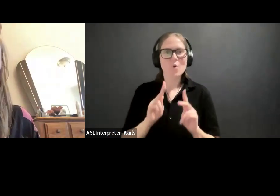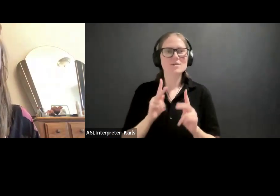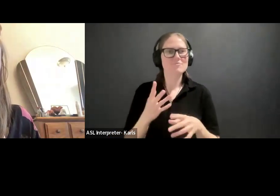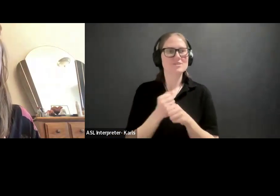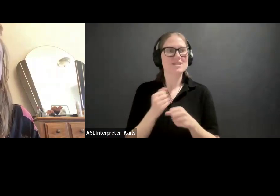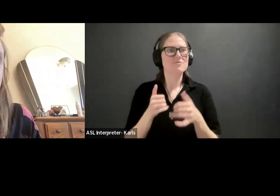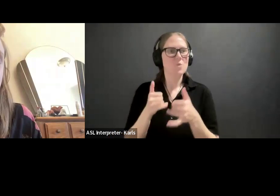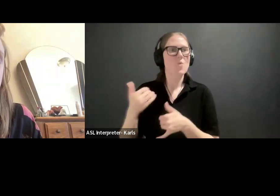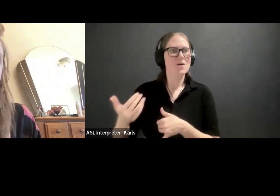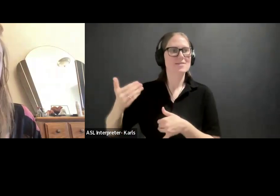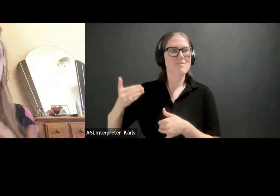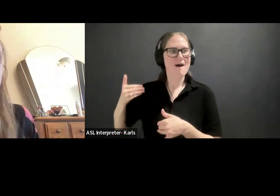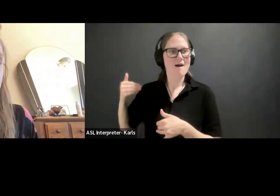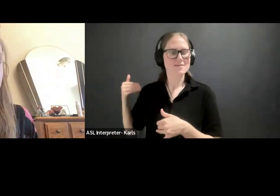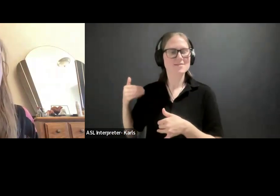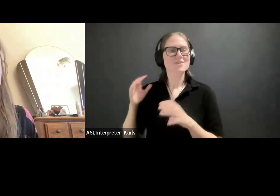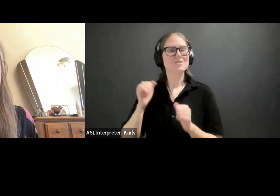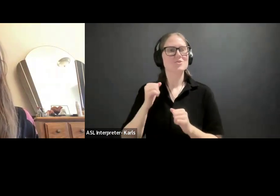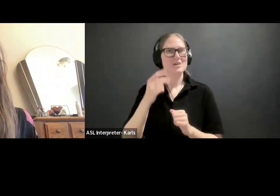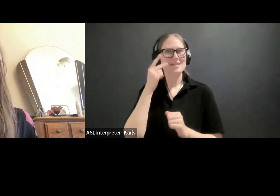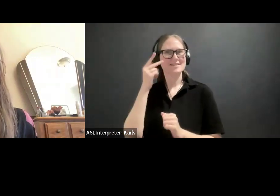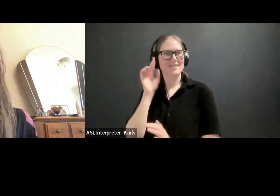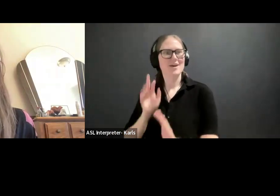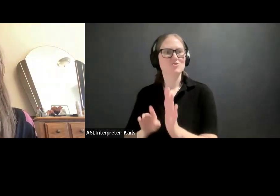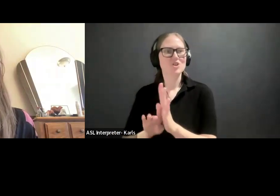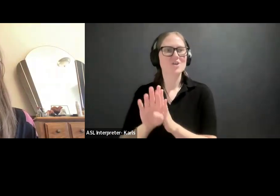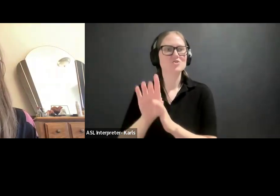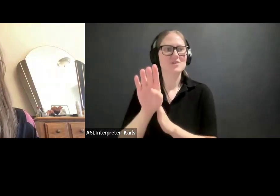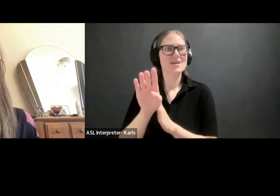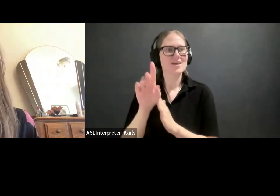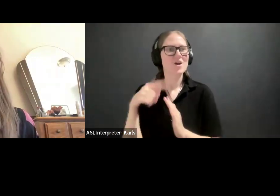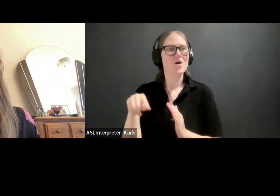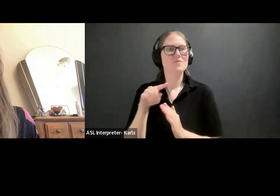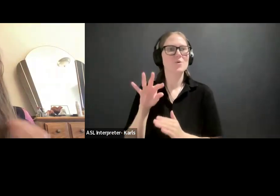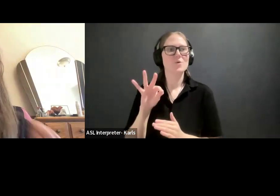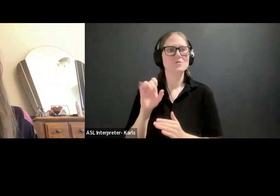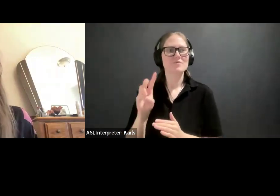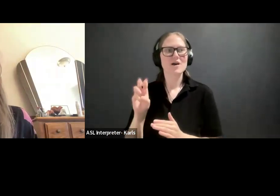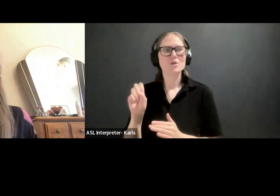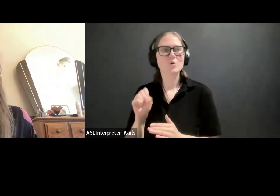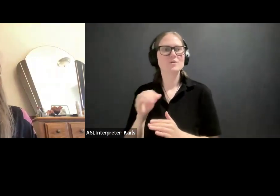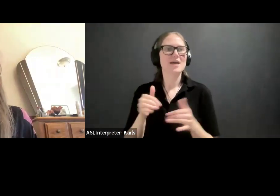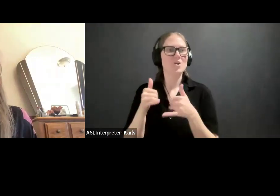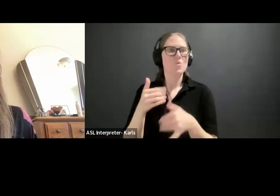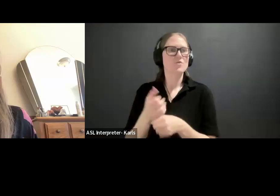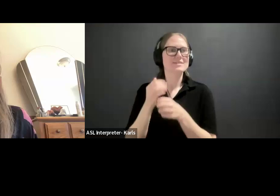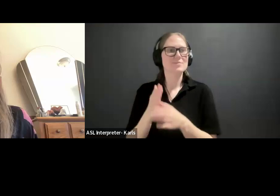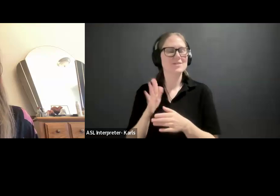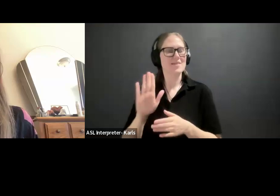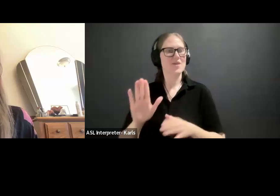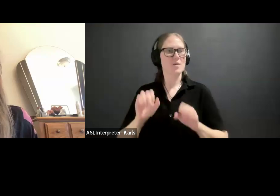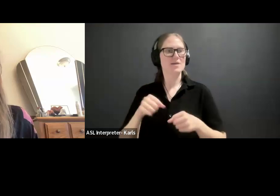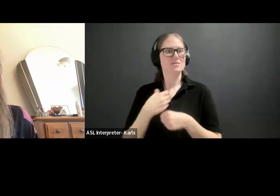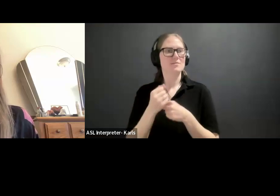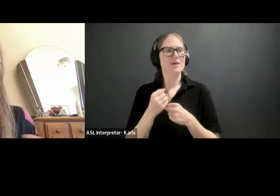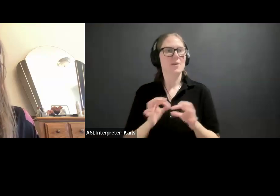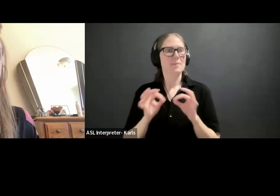Um, you can get a sense of the trajectory that these fellows and award recipients are on, and their capacity to make a meaningful impact in queer studies, culture, and politics.